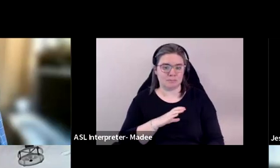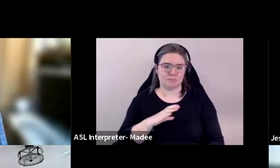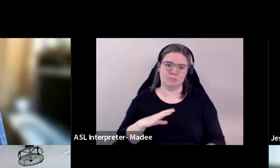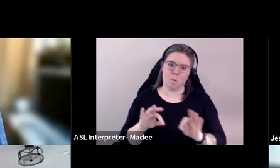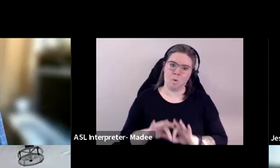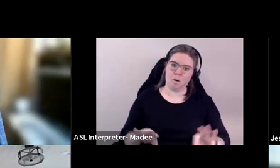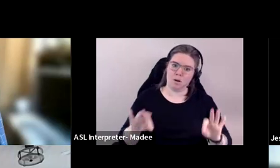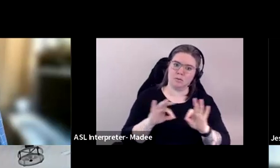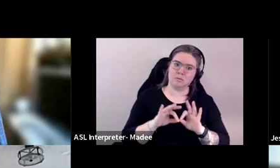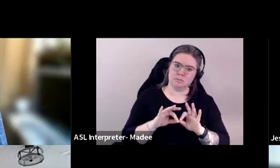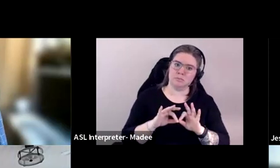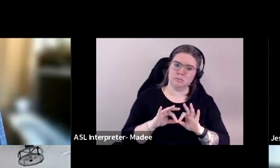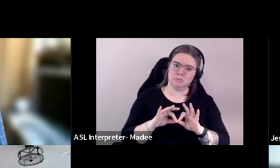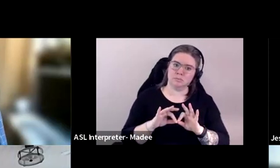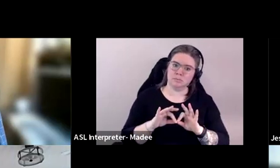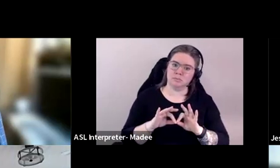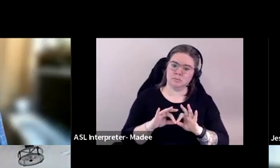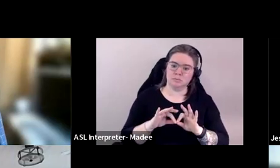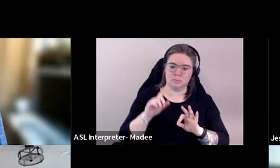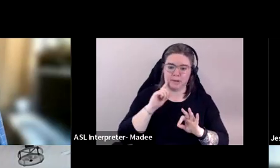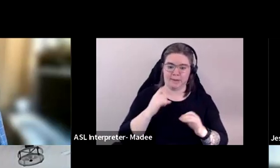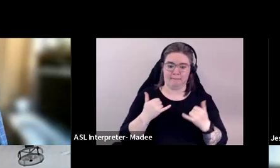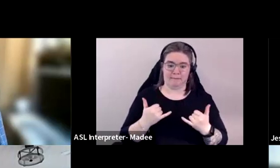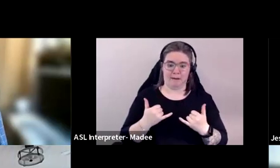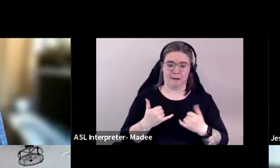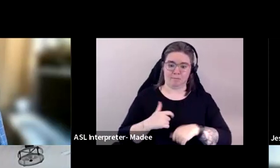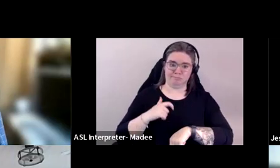But I think now is the time to strike to get